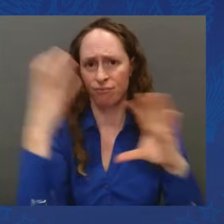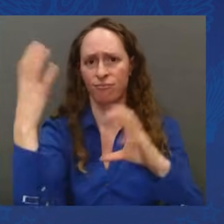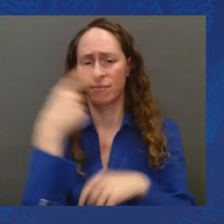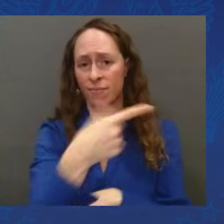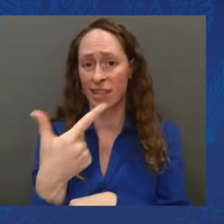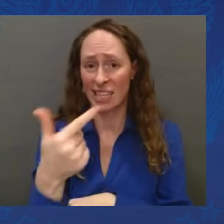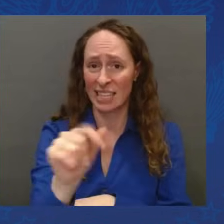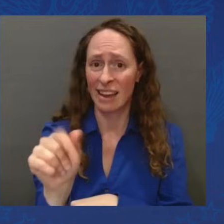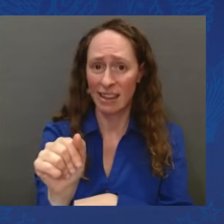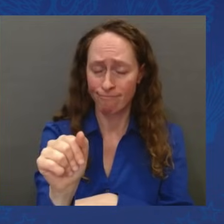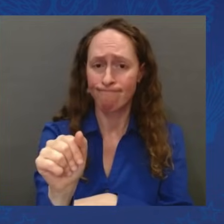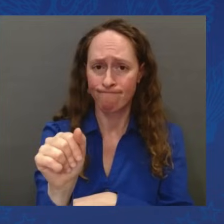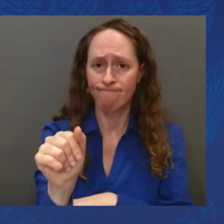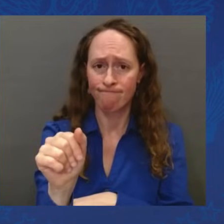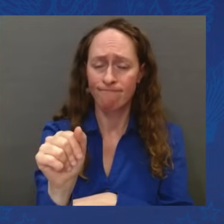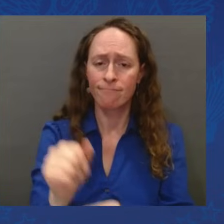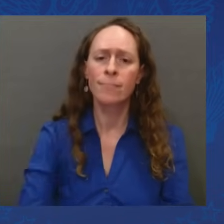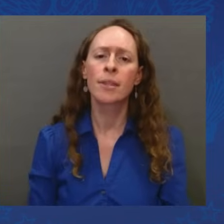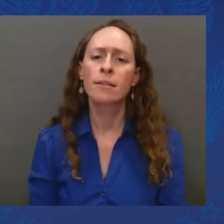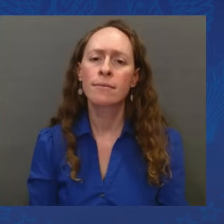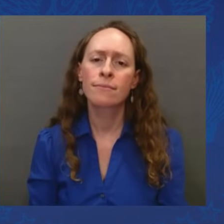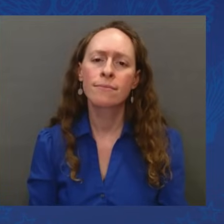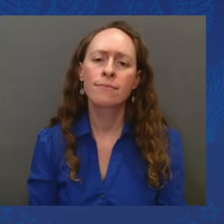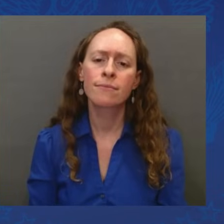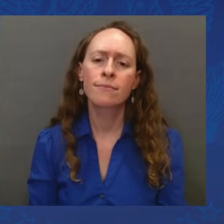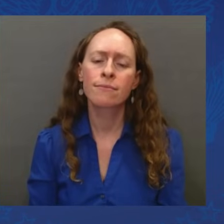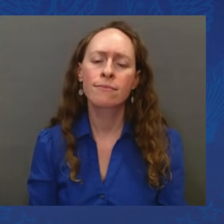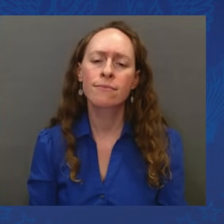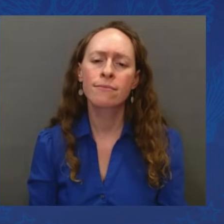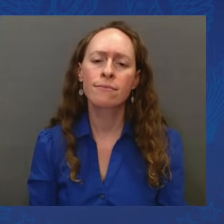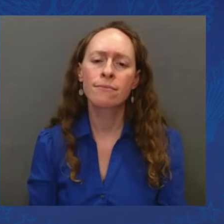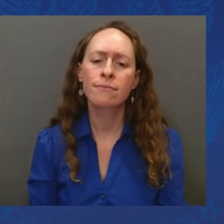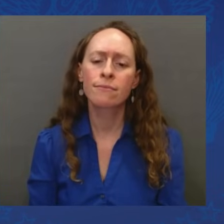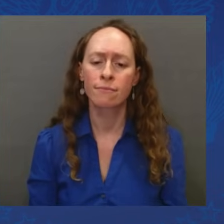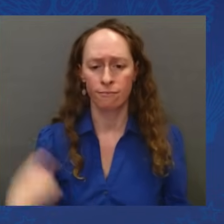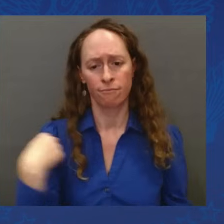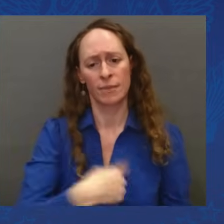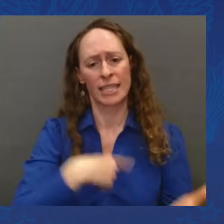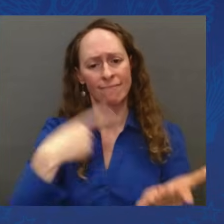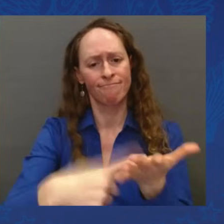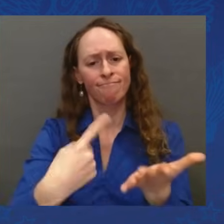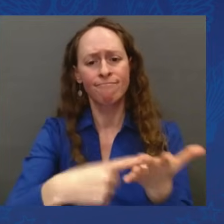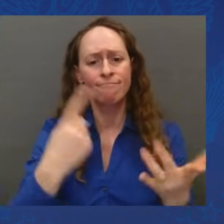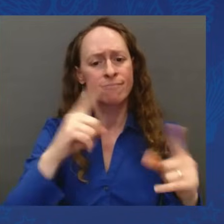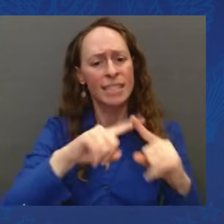including detained and ex- -- and exit-banned U.S. citizens,